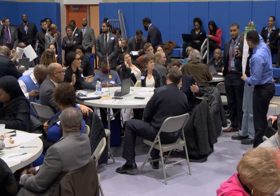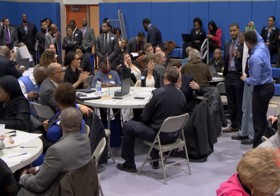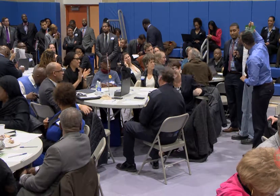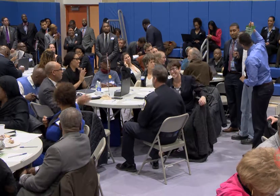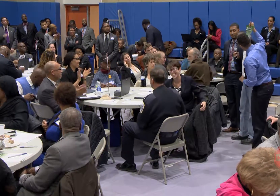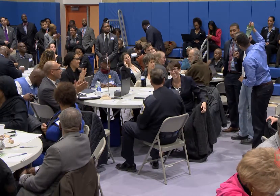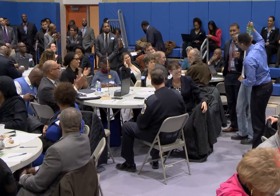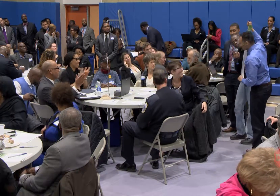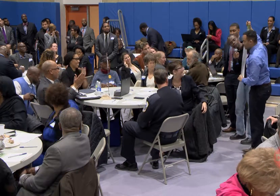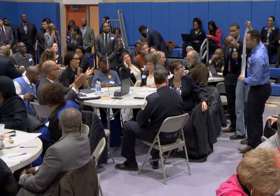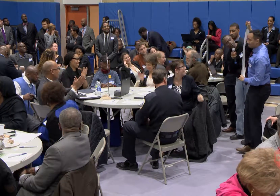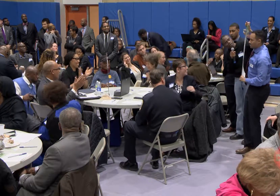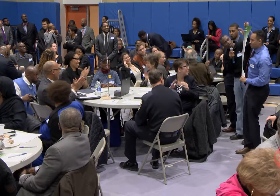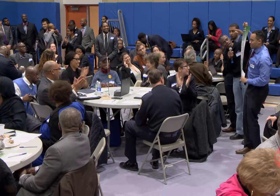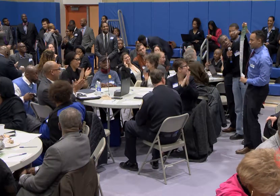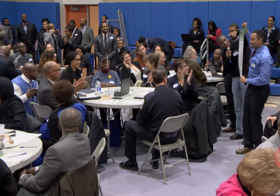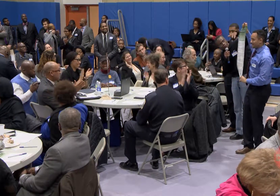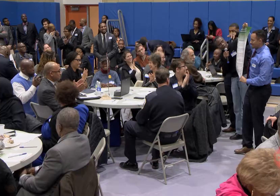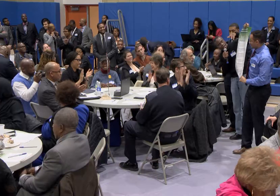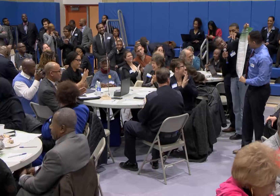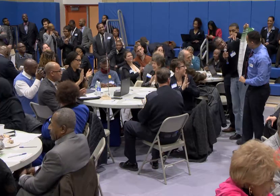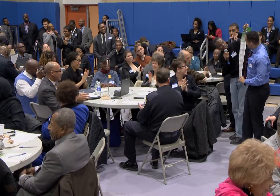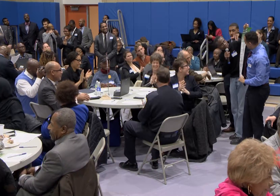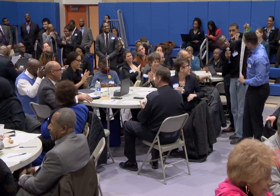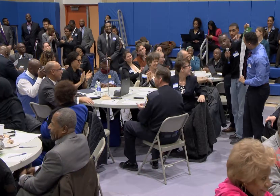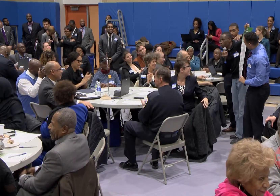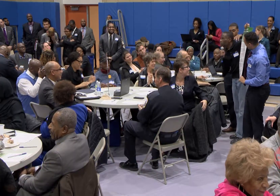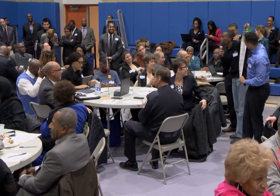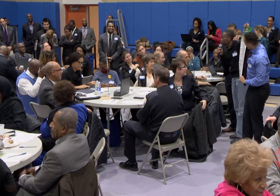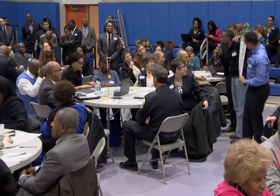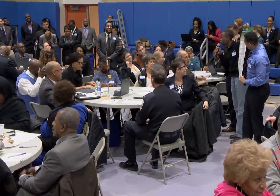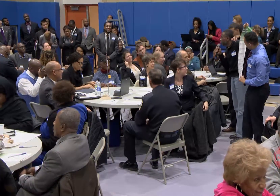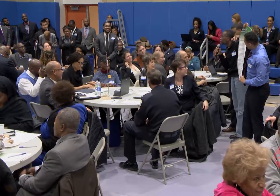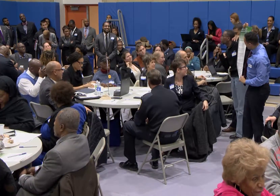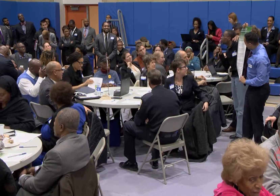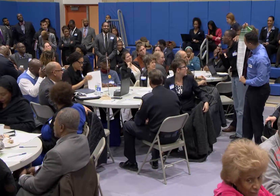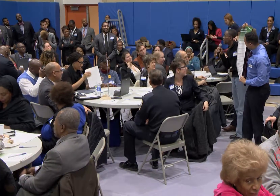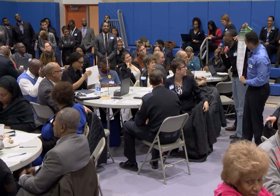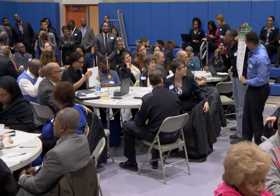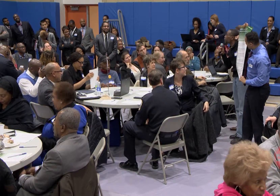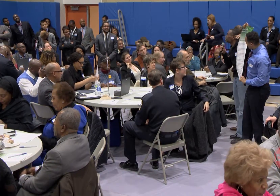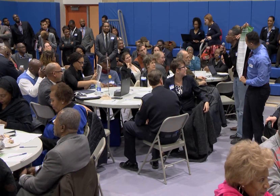IT IS A PEOPLE'S BUDGET. IT RECOGNIZES THE IMPORTANCE OF EDUCATION AS IT REPRESENTS